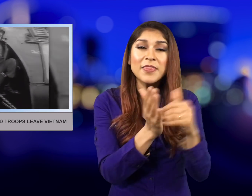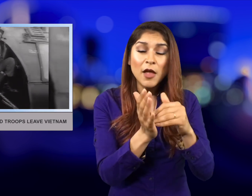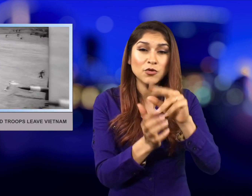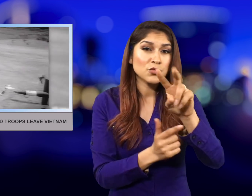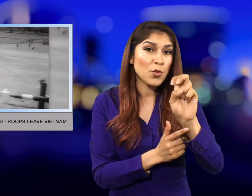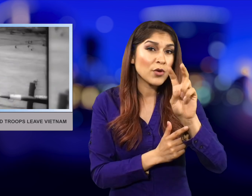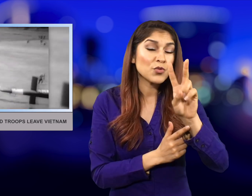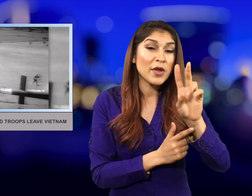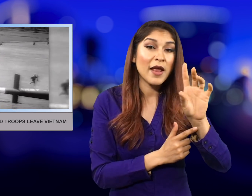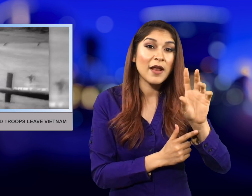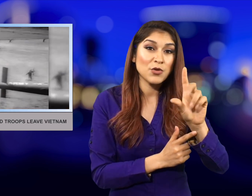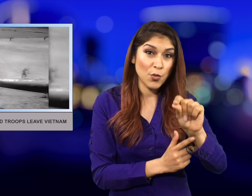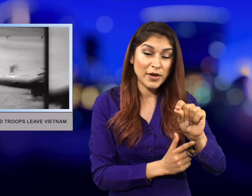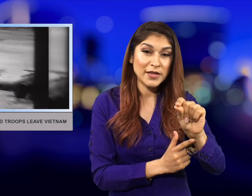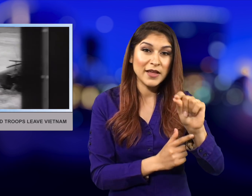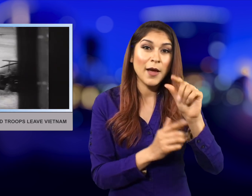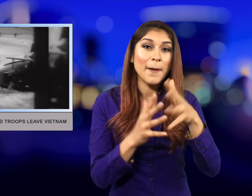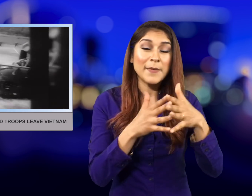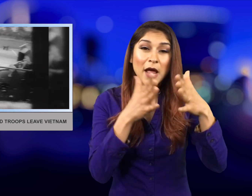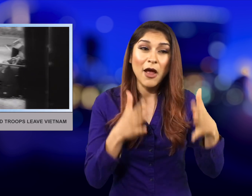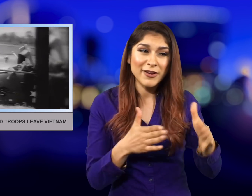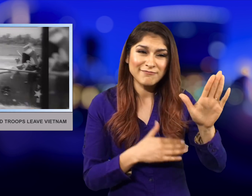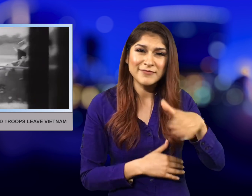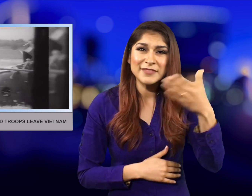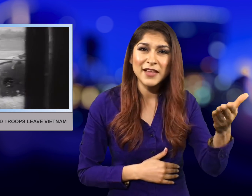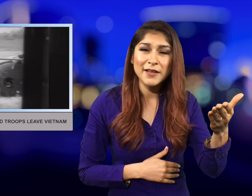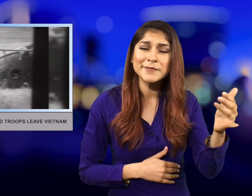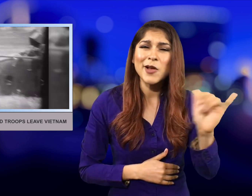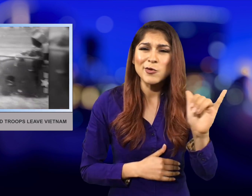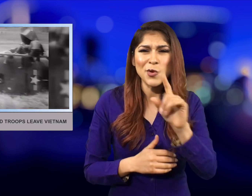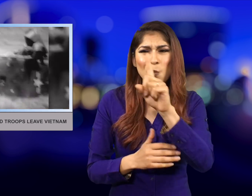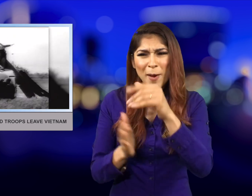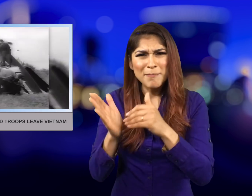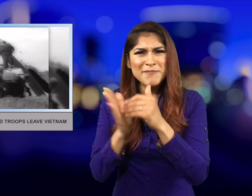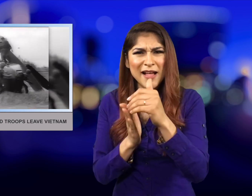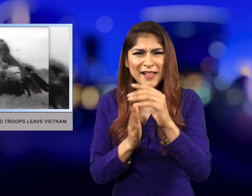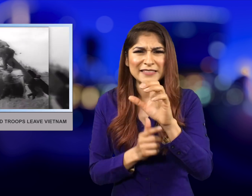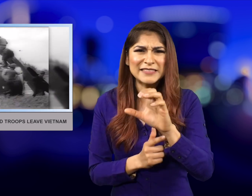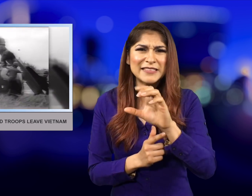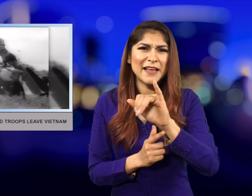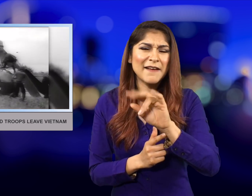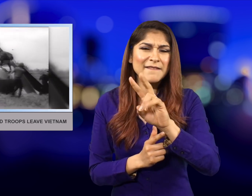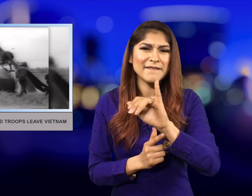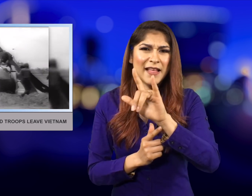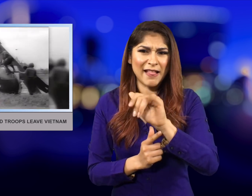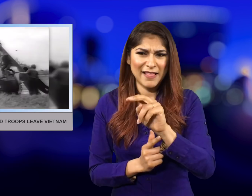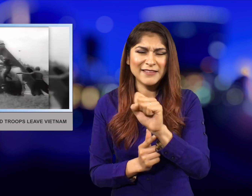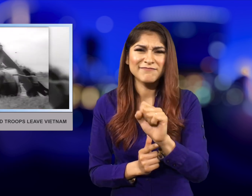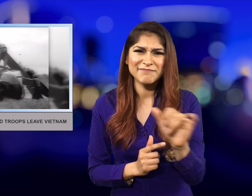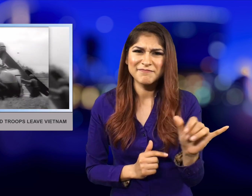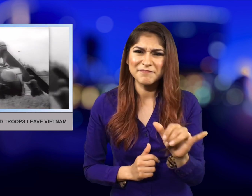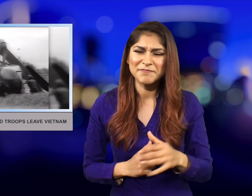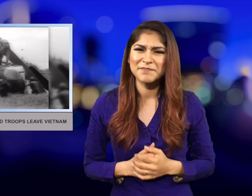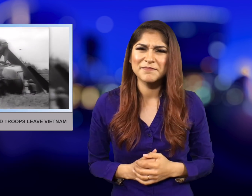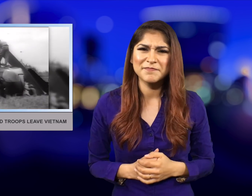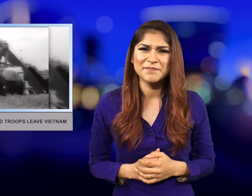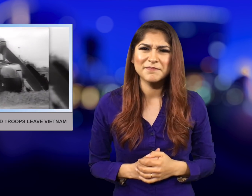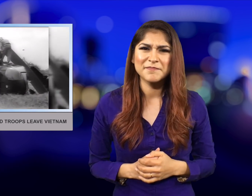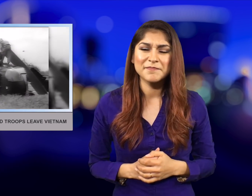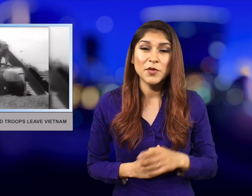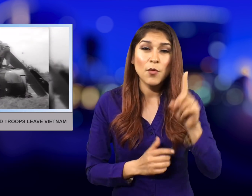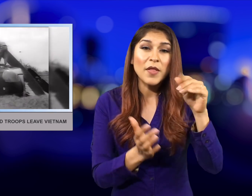58,220 Americans died in the war along with 1 million civilians.